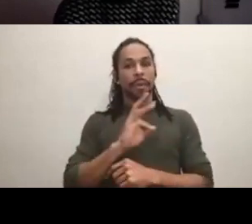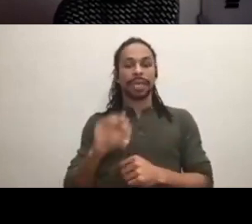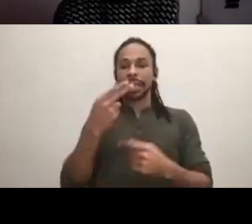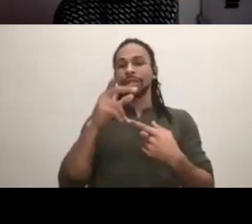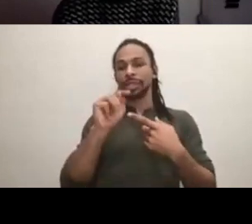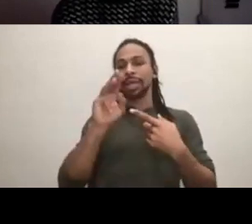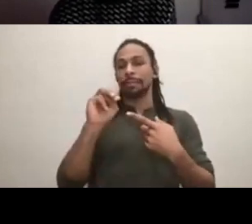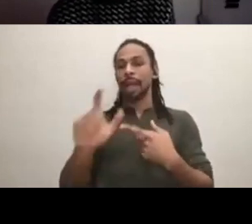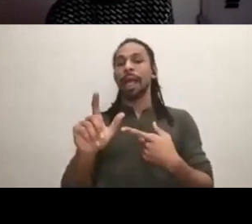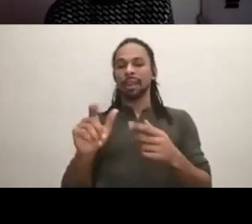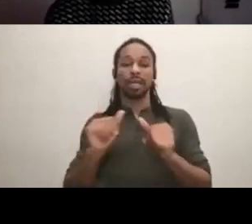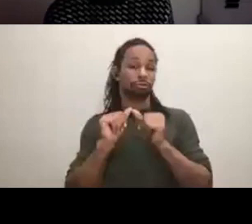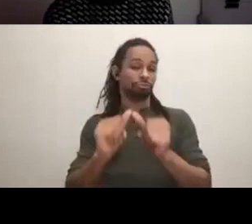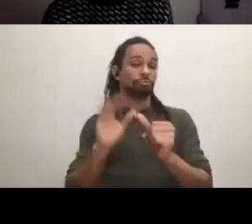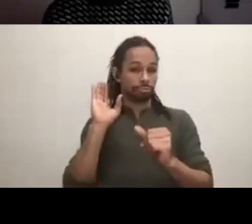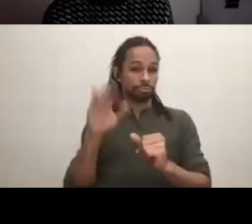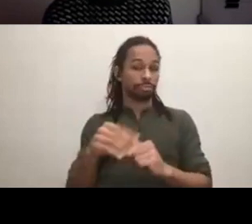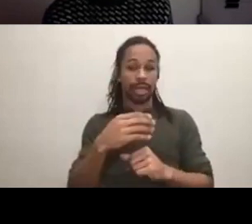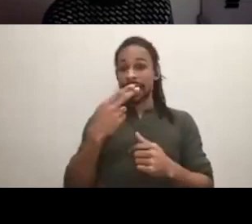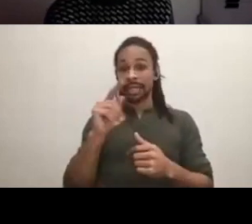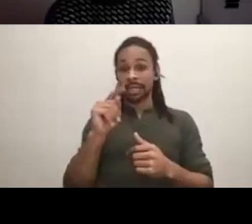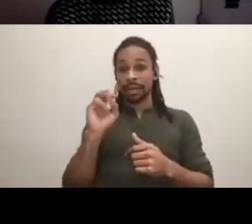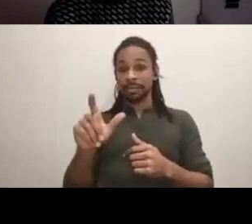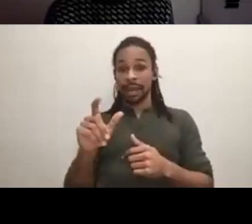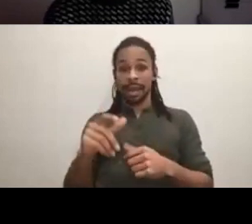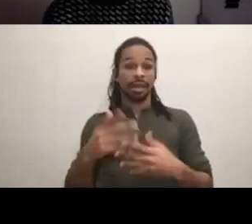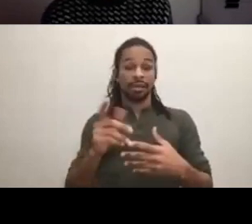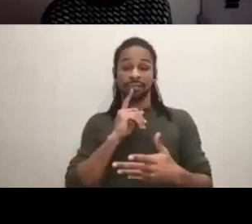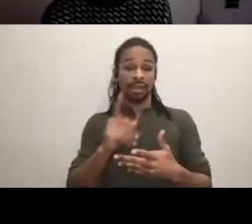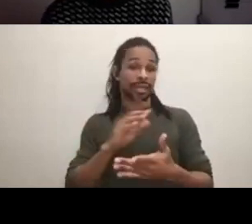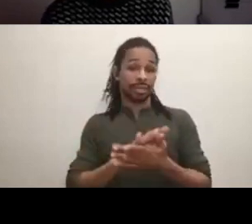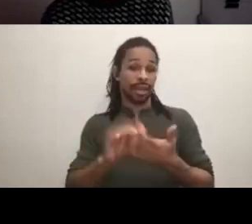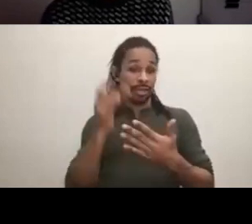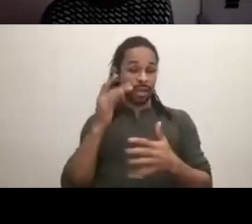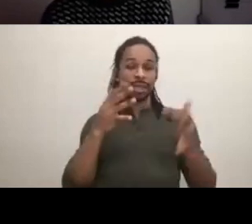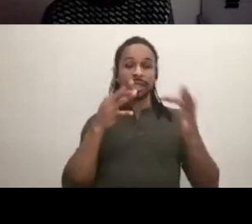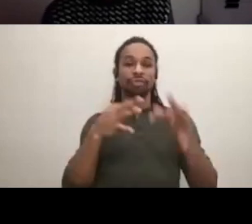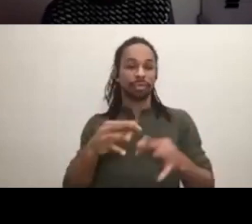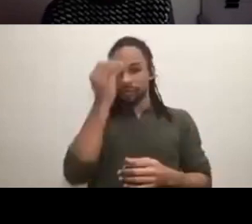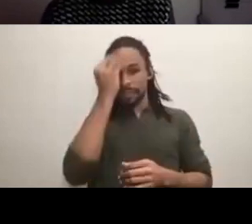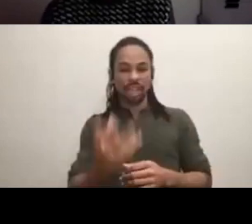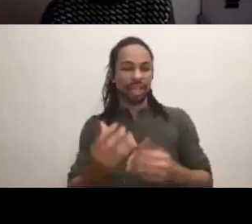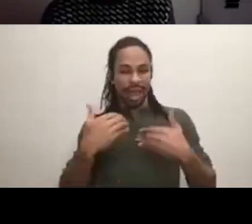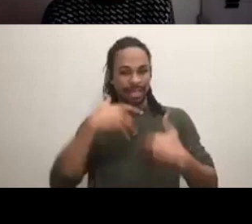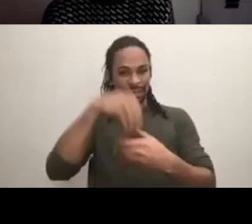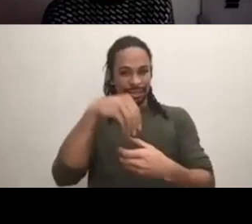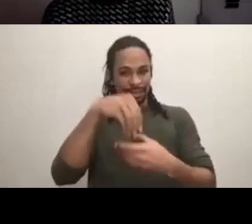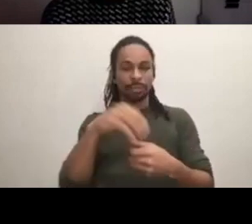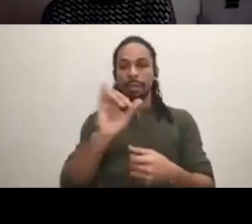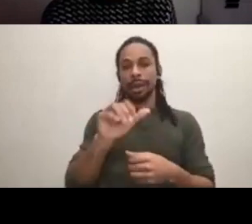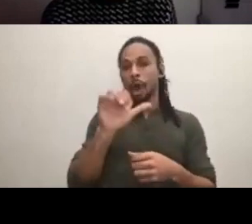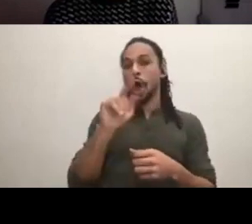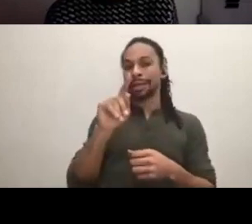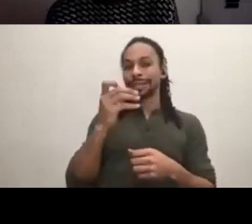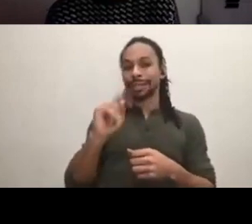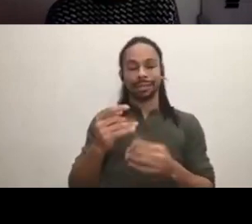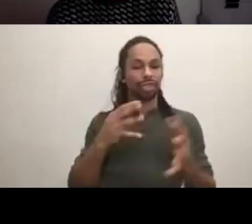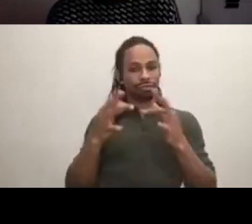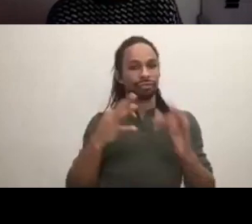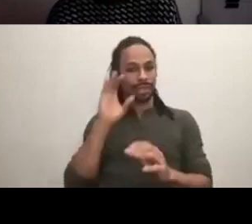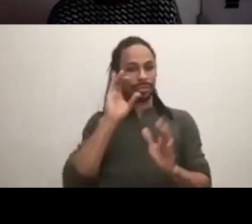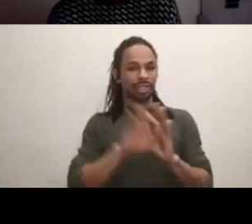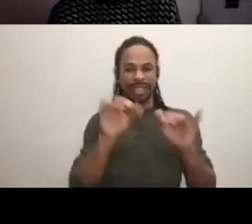if people are using both as audio. But we also wanted to keep that line of communication